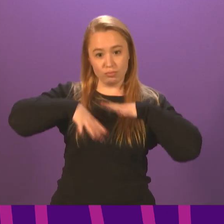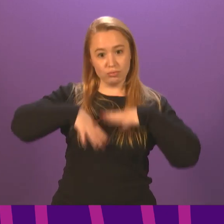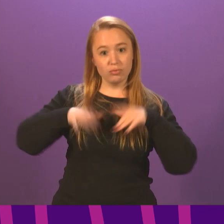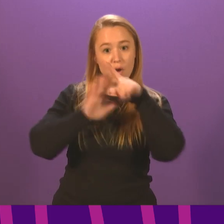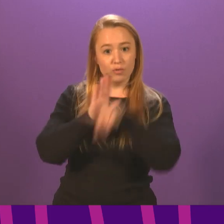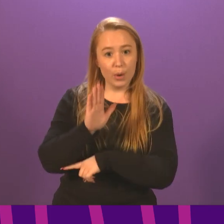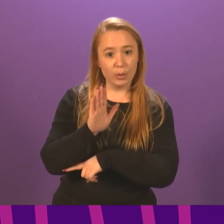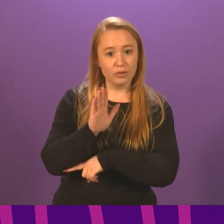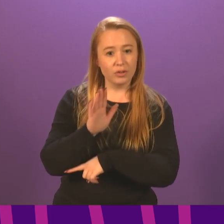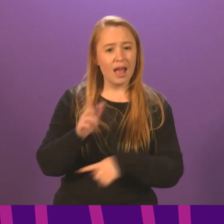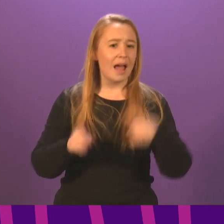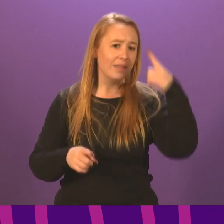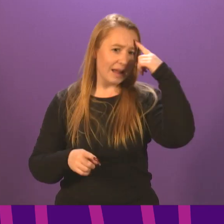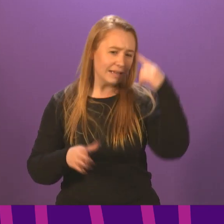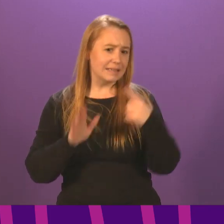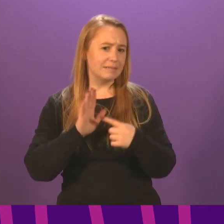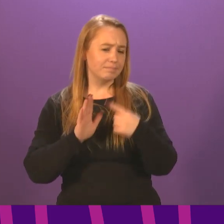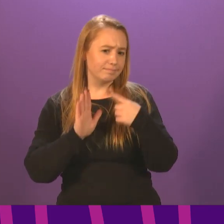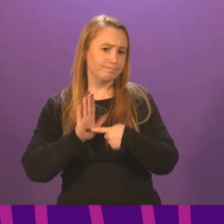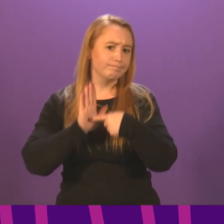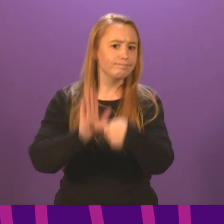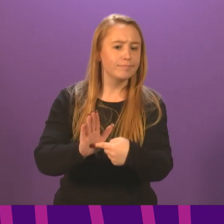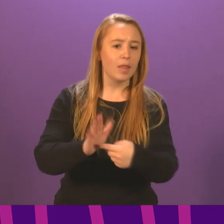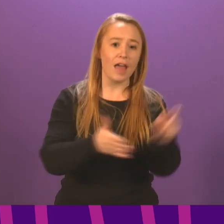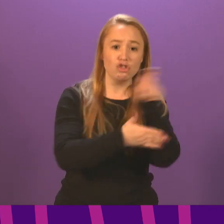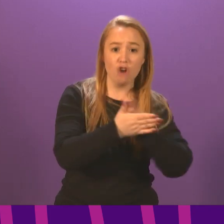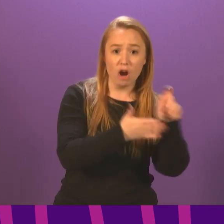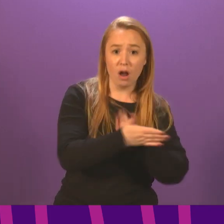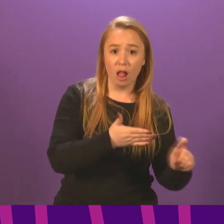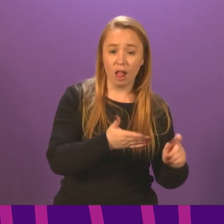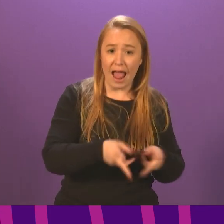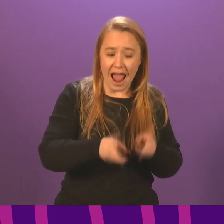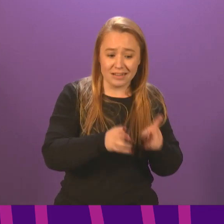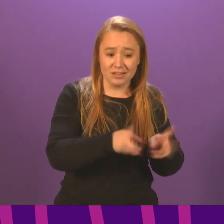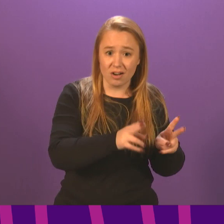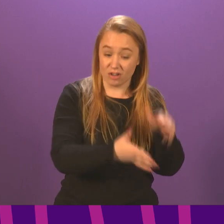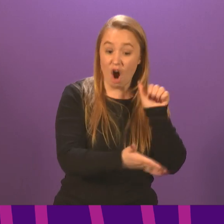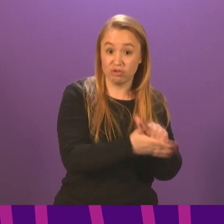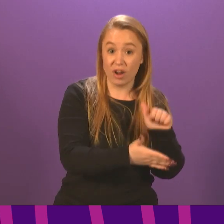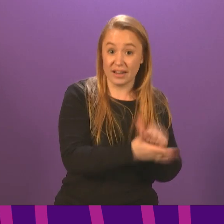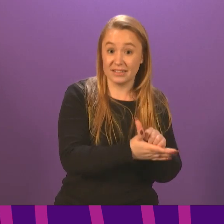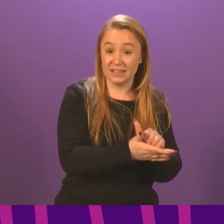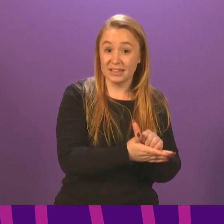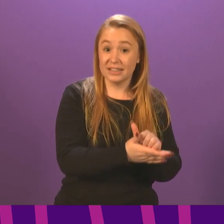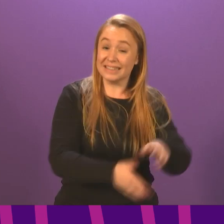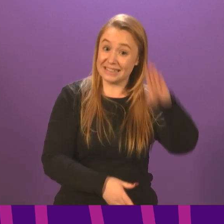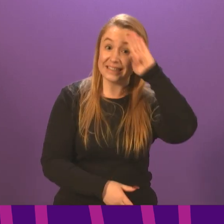does it not look pretty clear that the editors of those health journals are right? When the